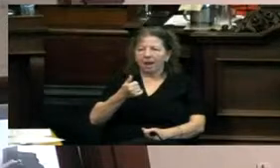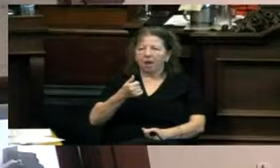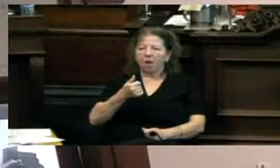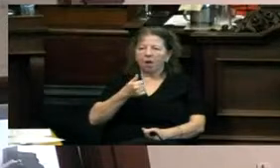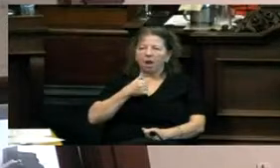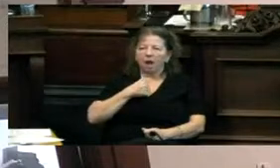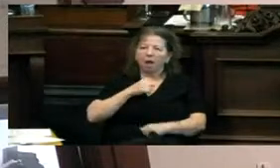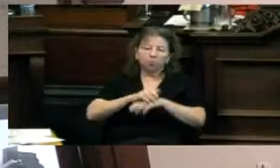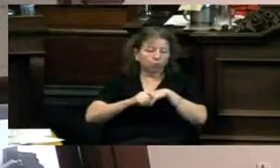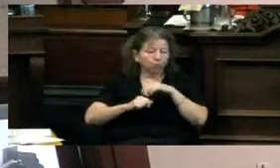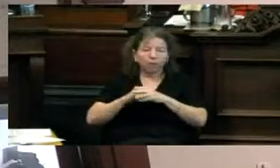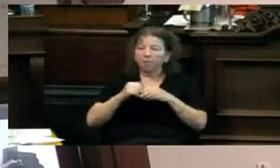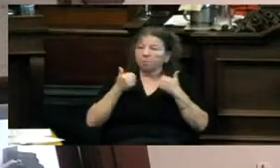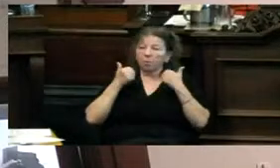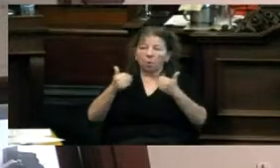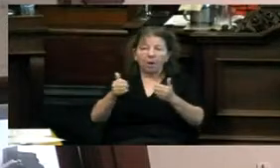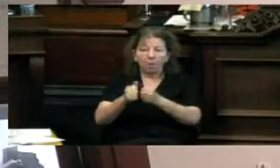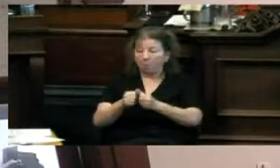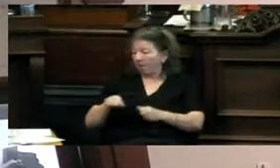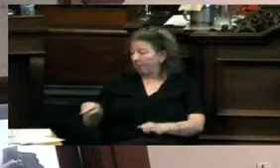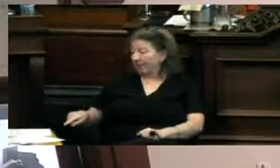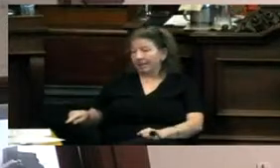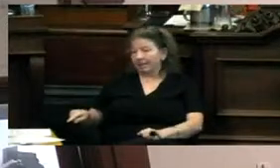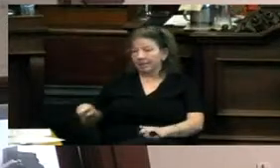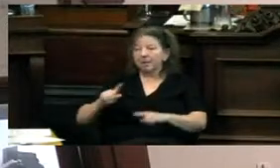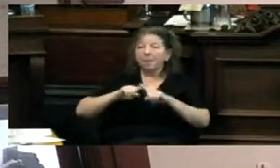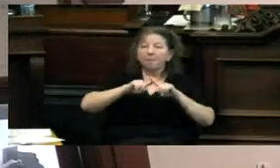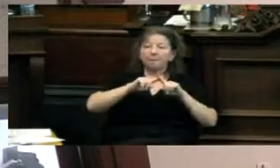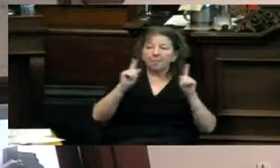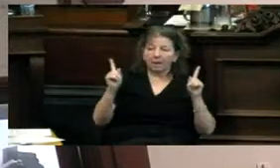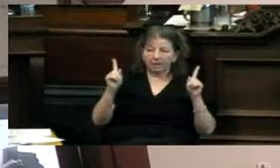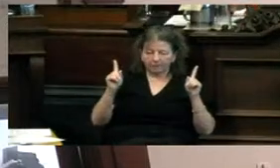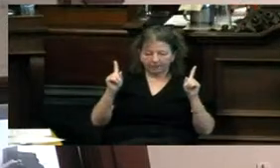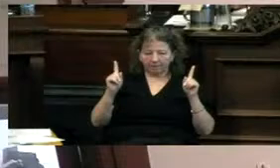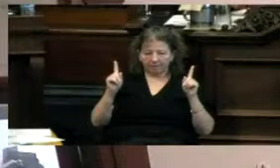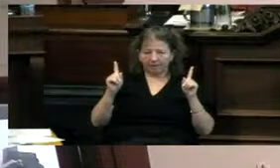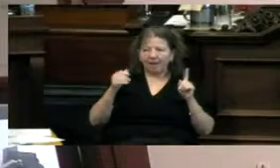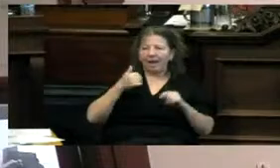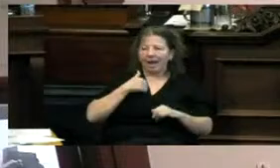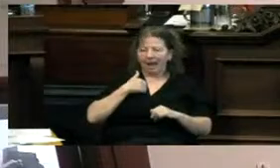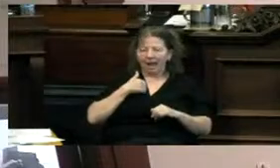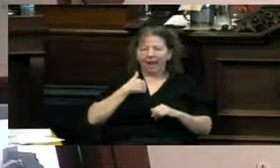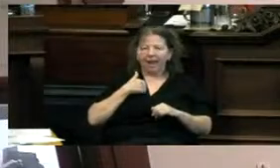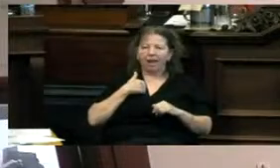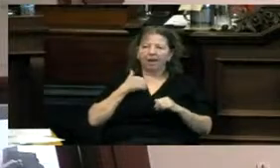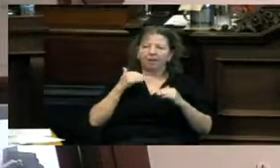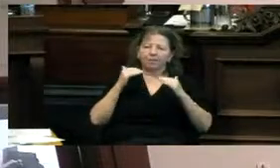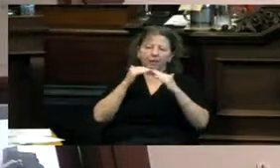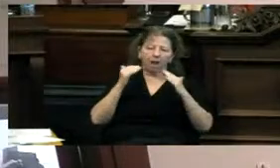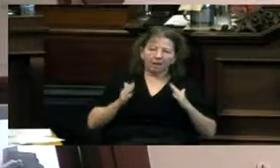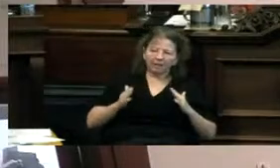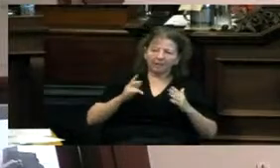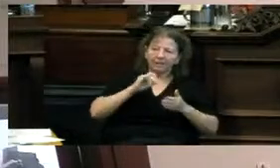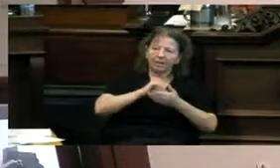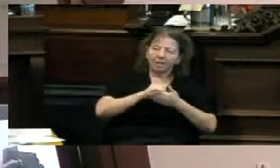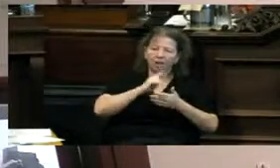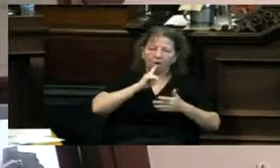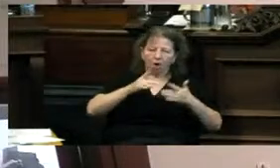this time. I'm comfortable moving forward in terms of this